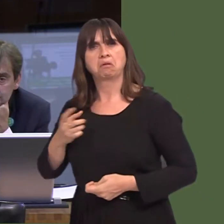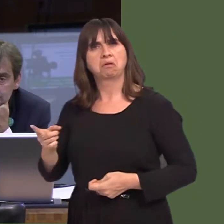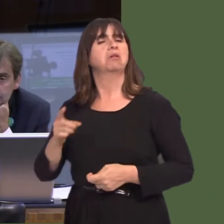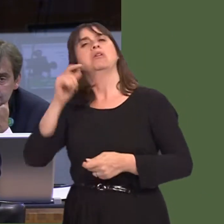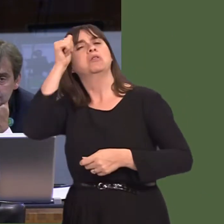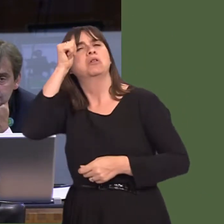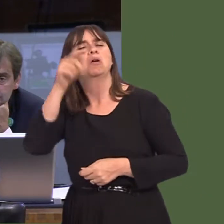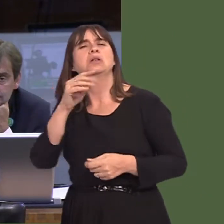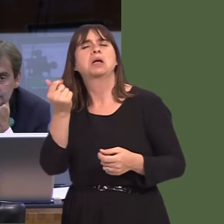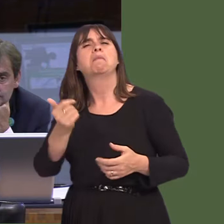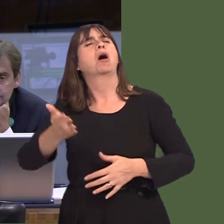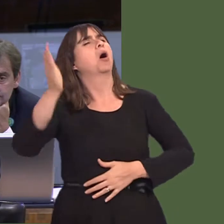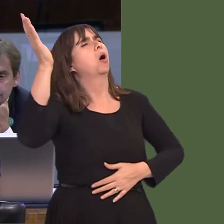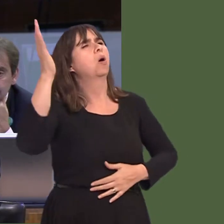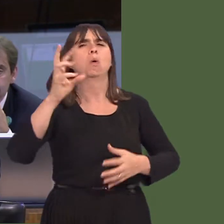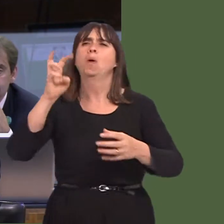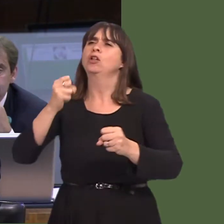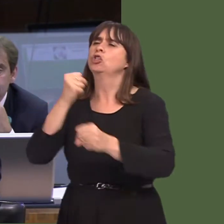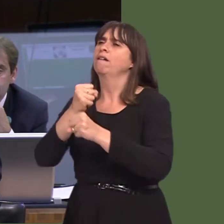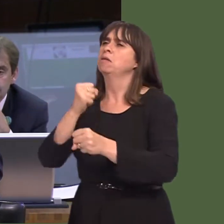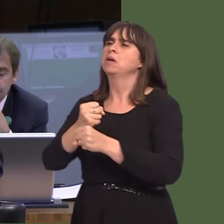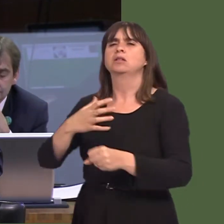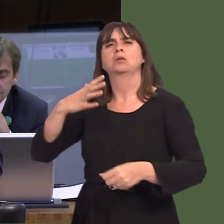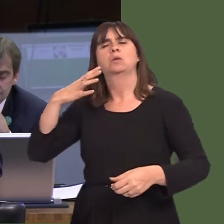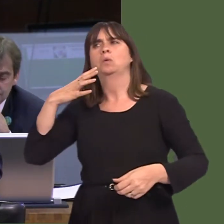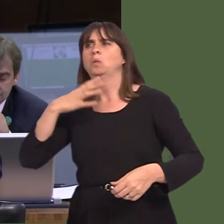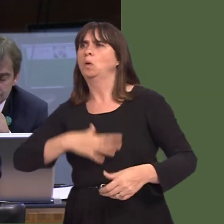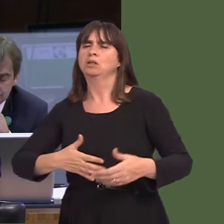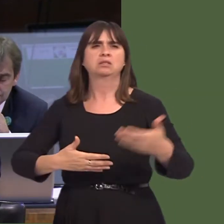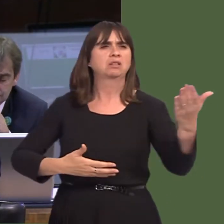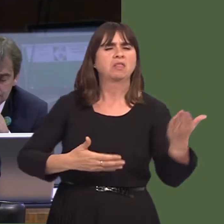that say the Welsh Government demand paper A and paper B and due diligence reports, so